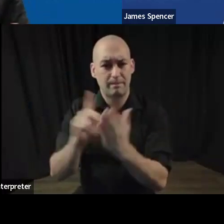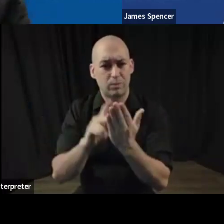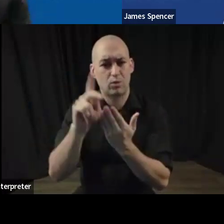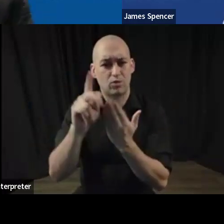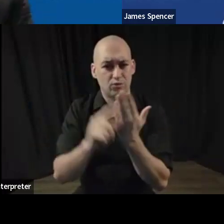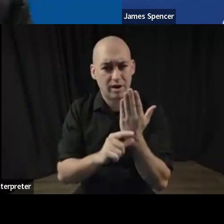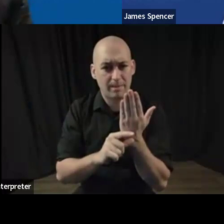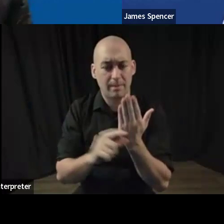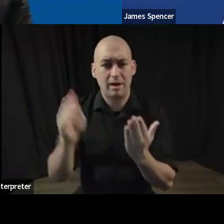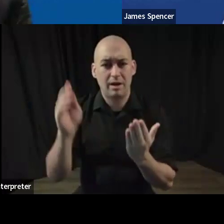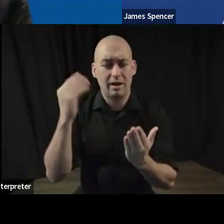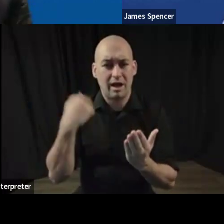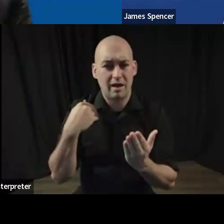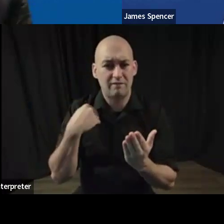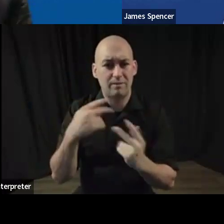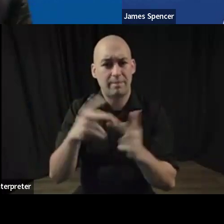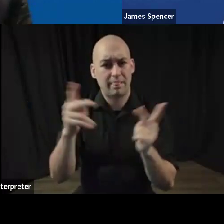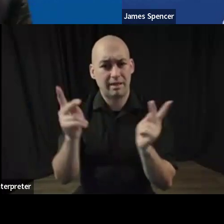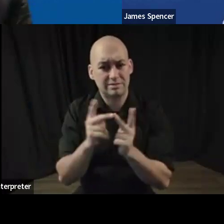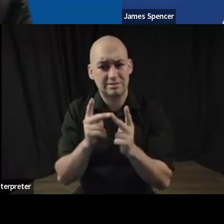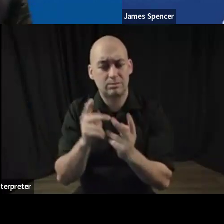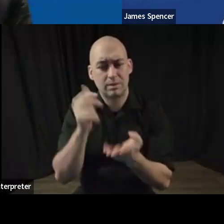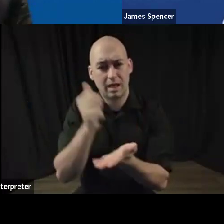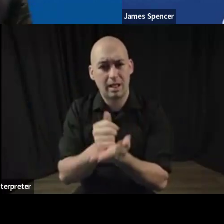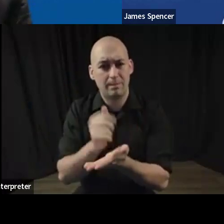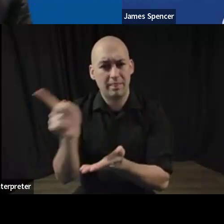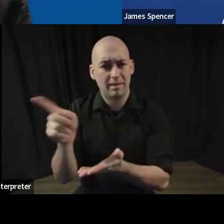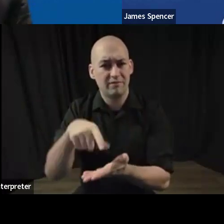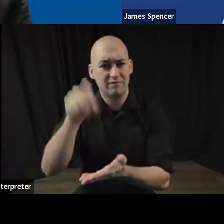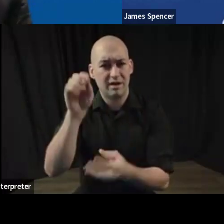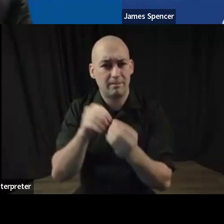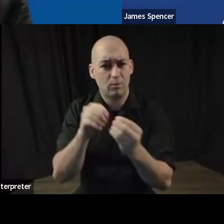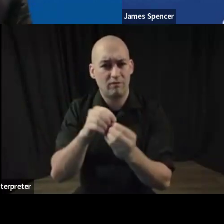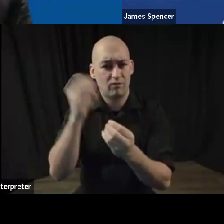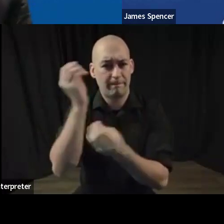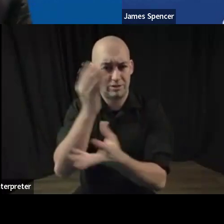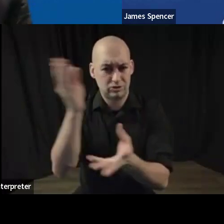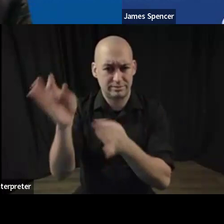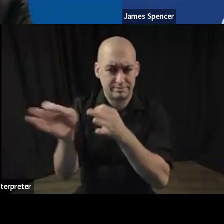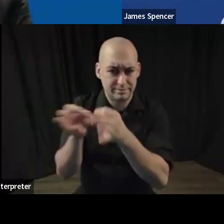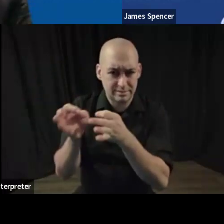Is there a place we can help them find more information, or the definition on that?